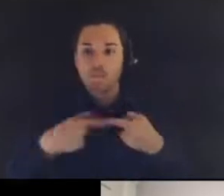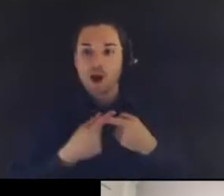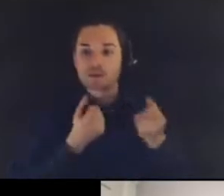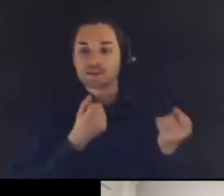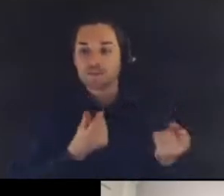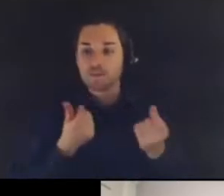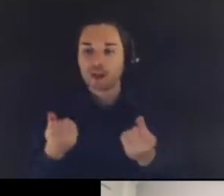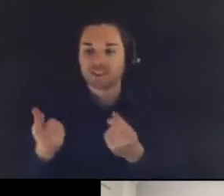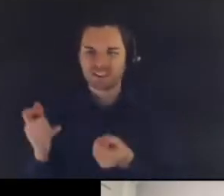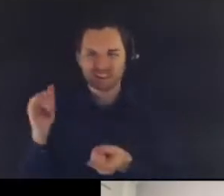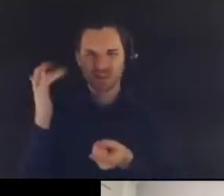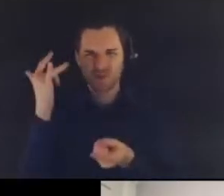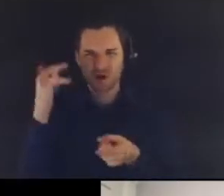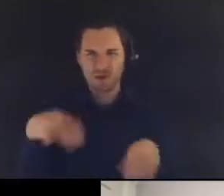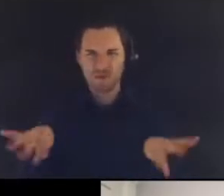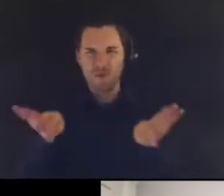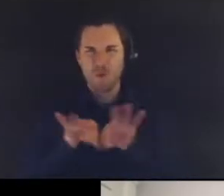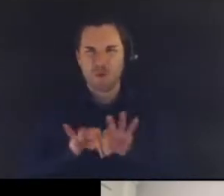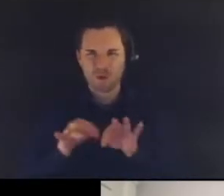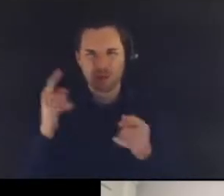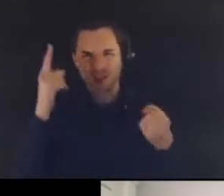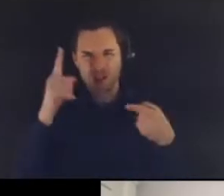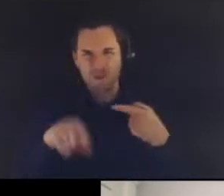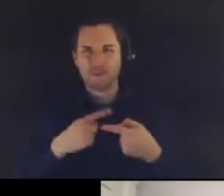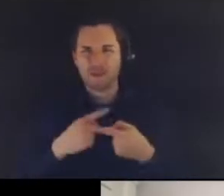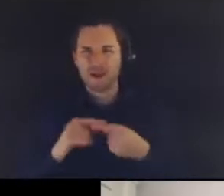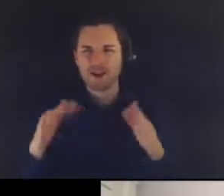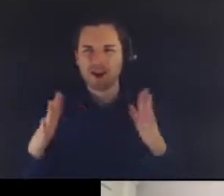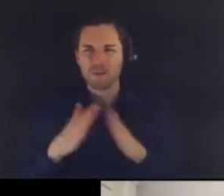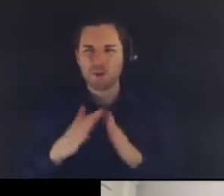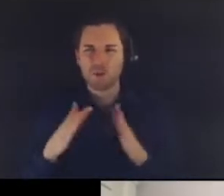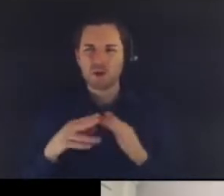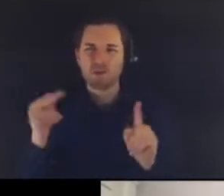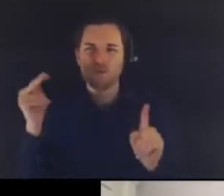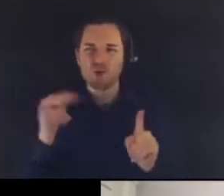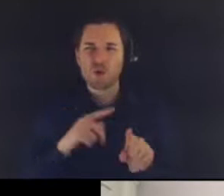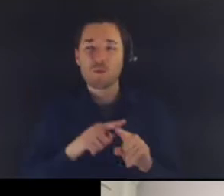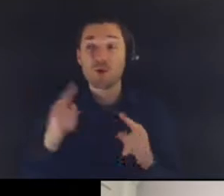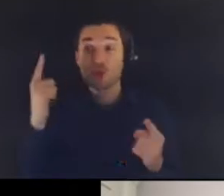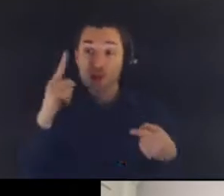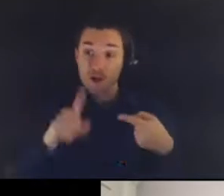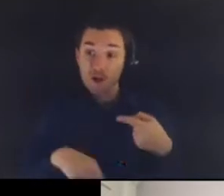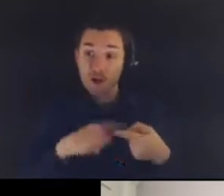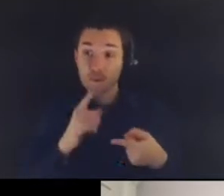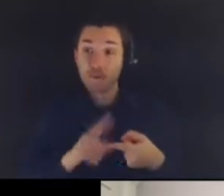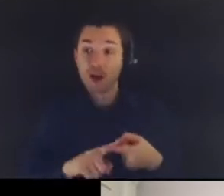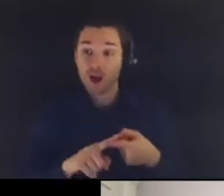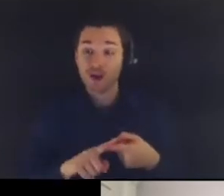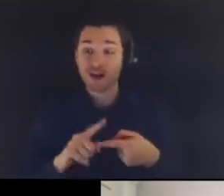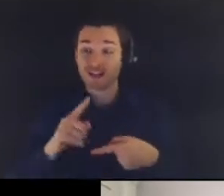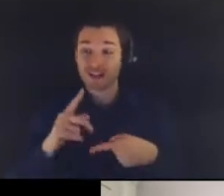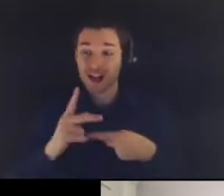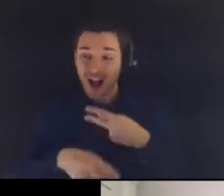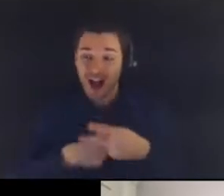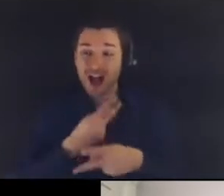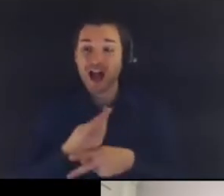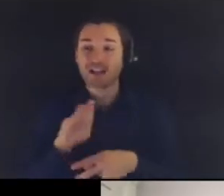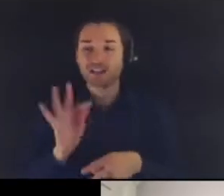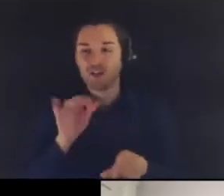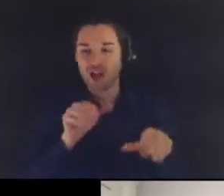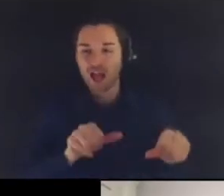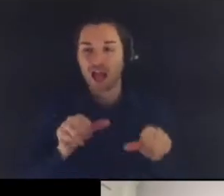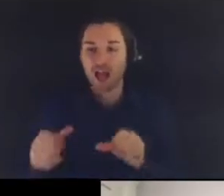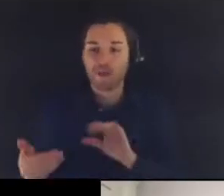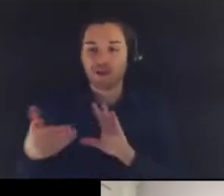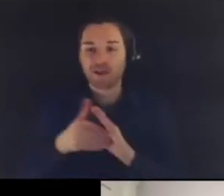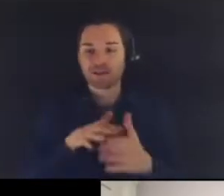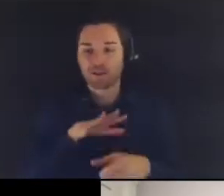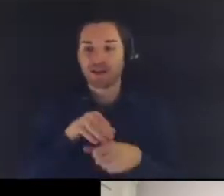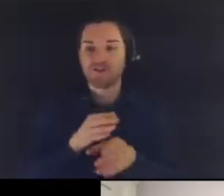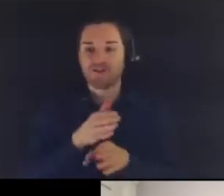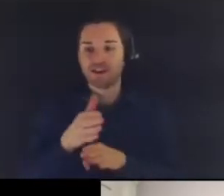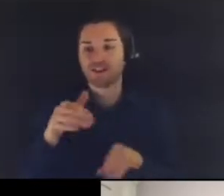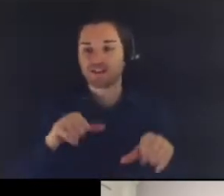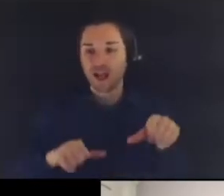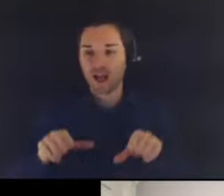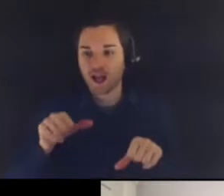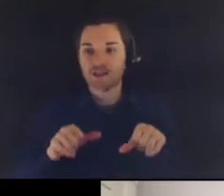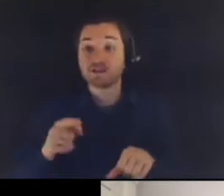Thank about college ableism in science we need to be able to uplift everyone, not just